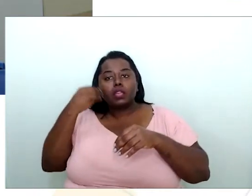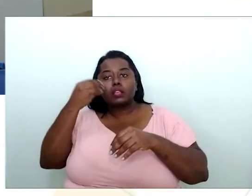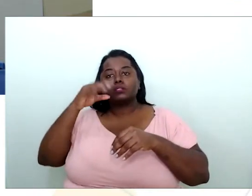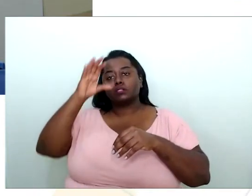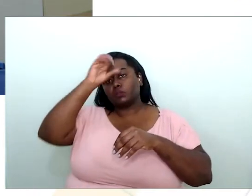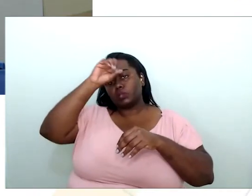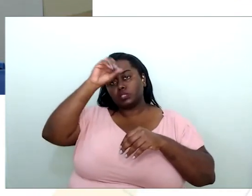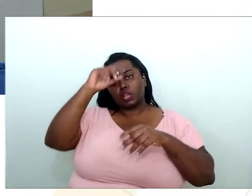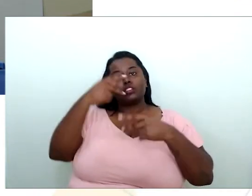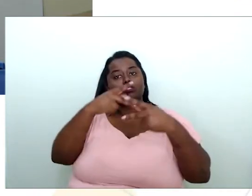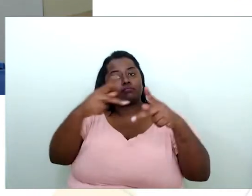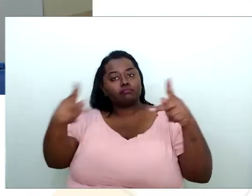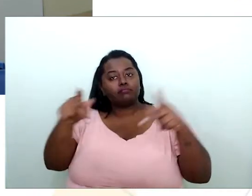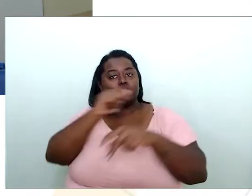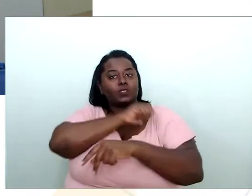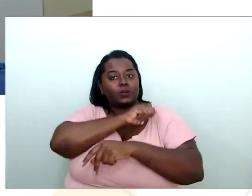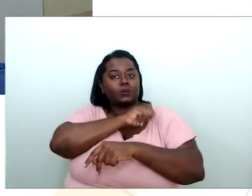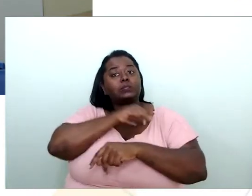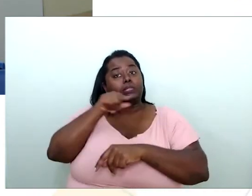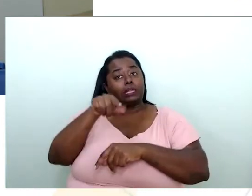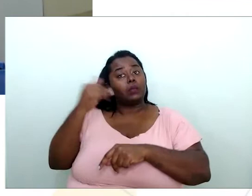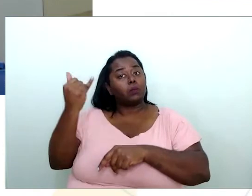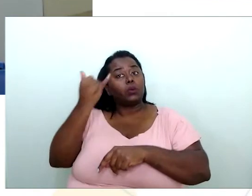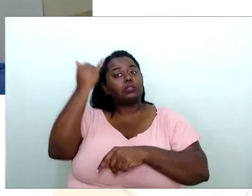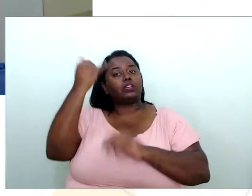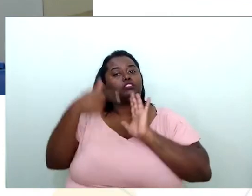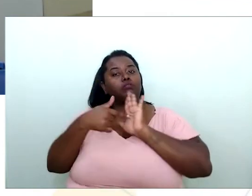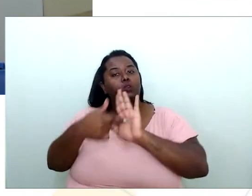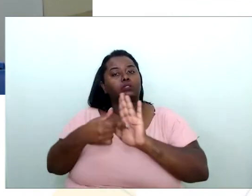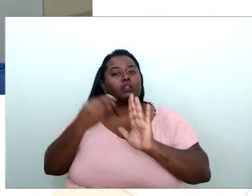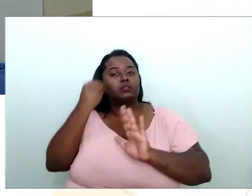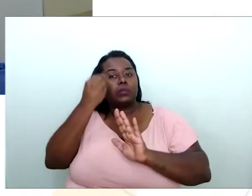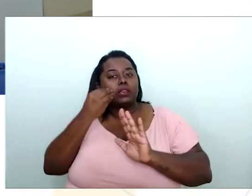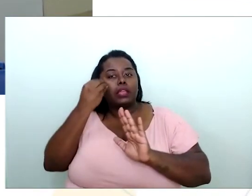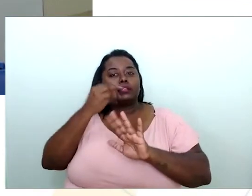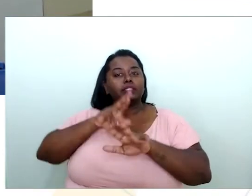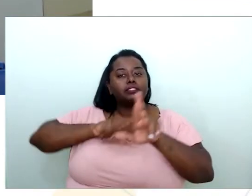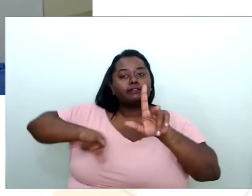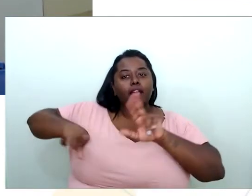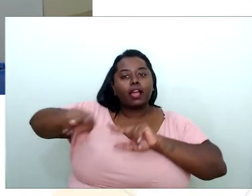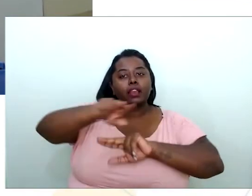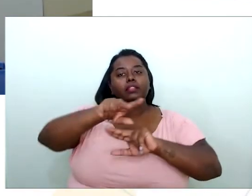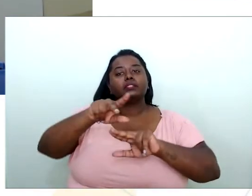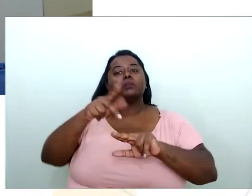students it is important to design the experience in order to integrate the